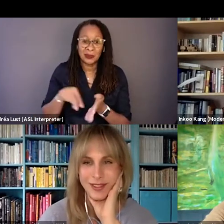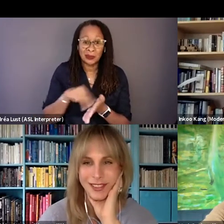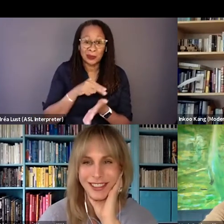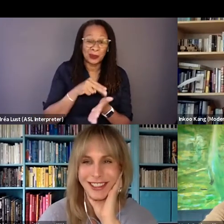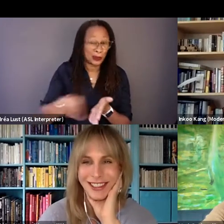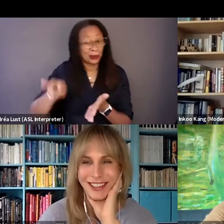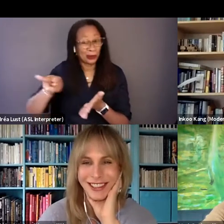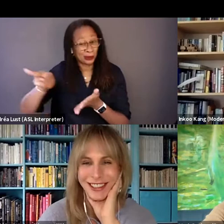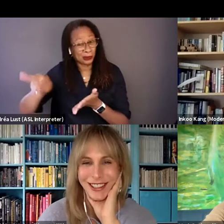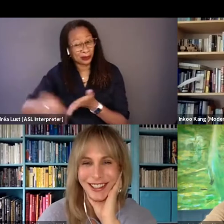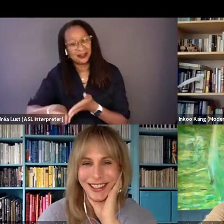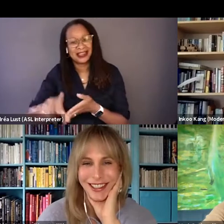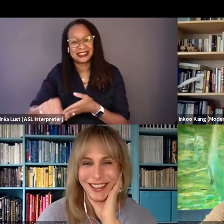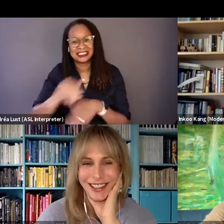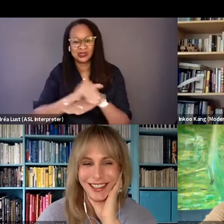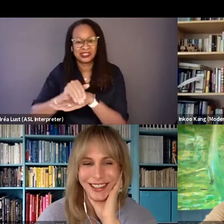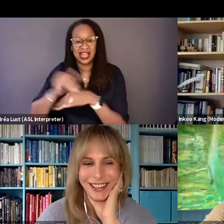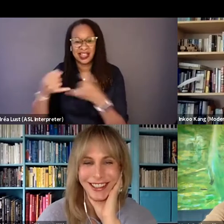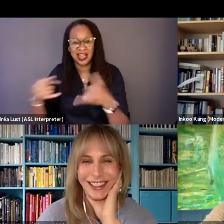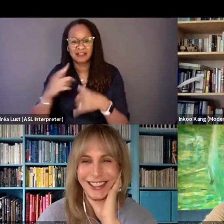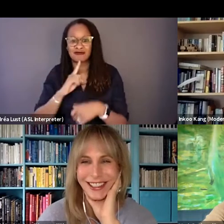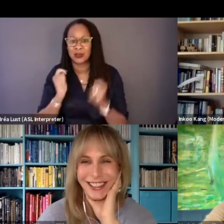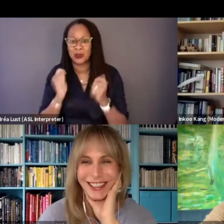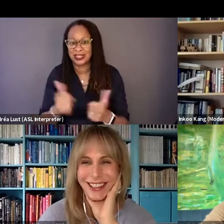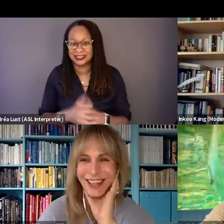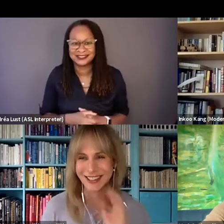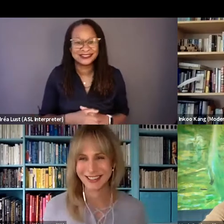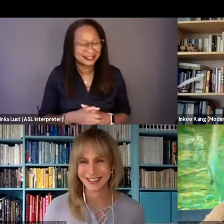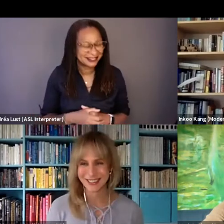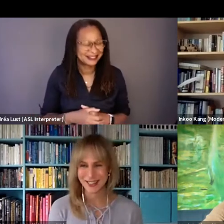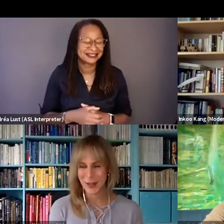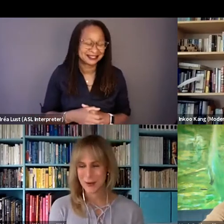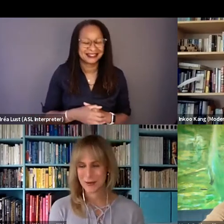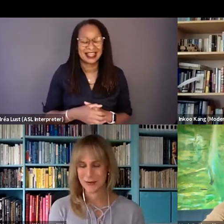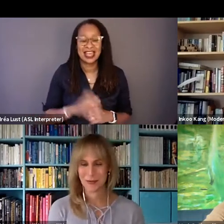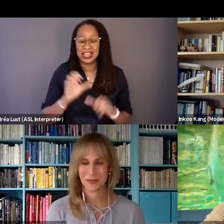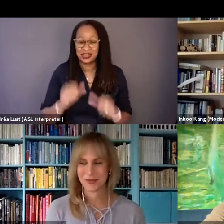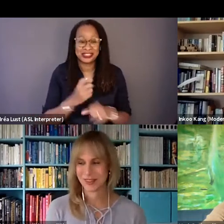into "Nightline" really quickly. Make something that is interesting,